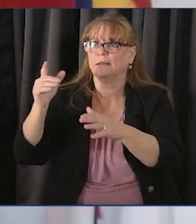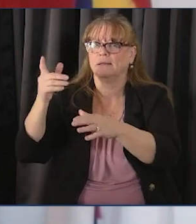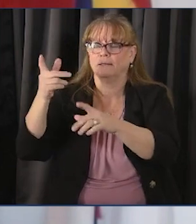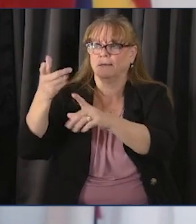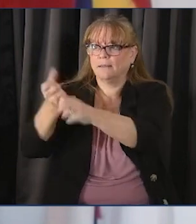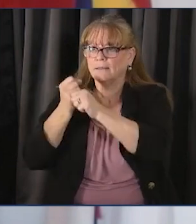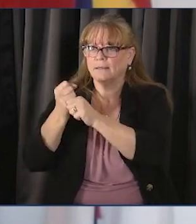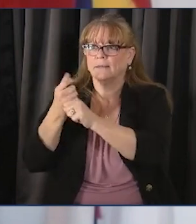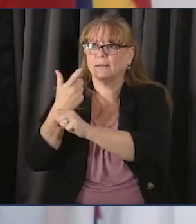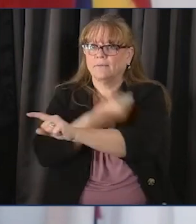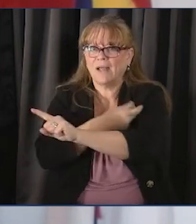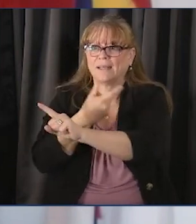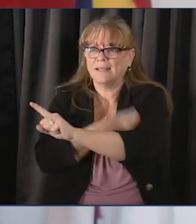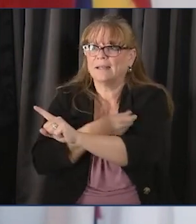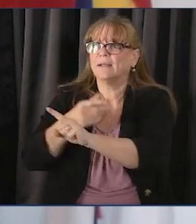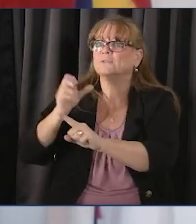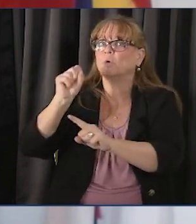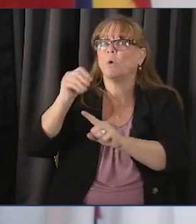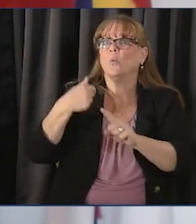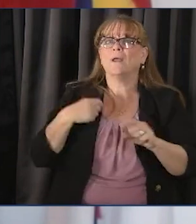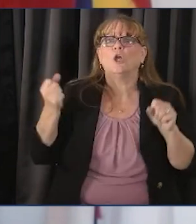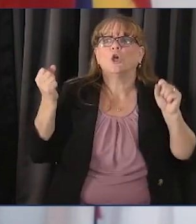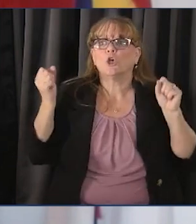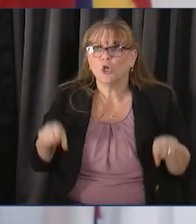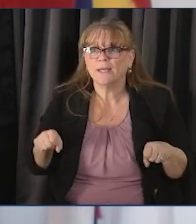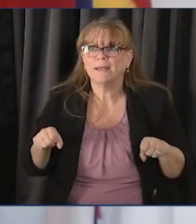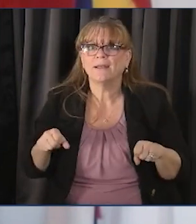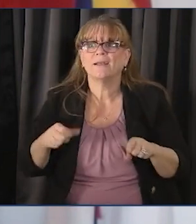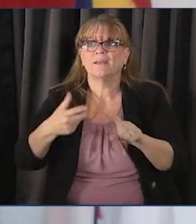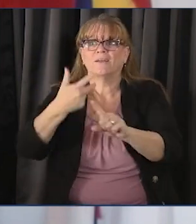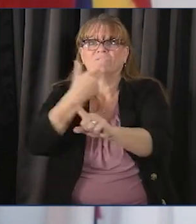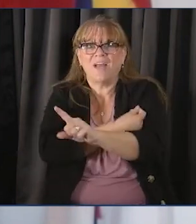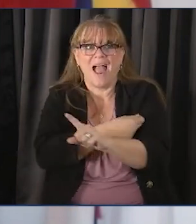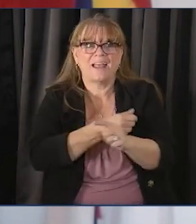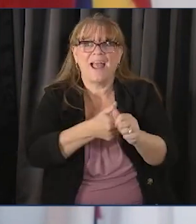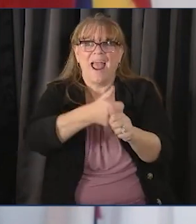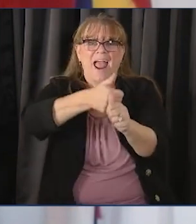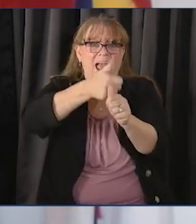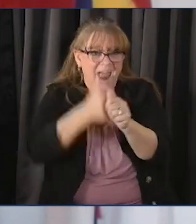that's simply not mathematically possible due to the quantity of vaccine um look there's